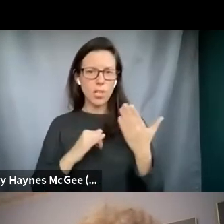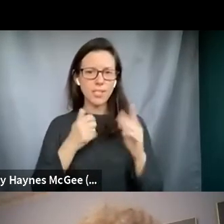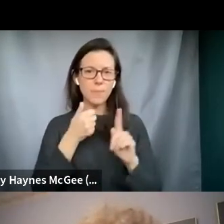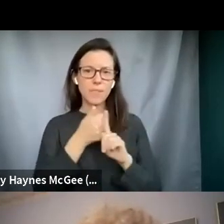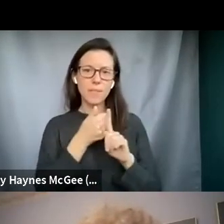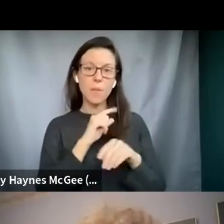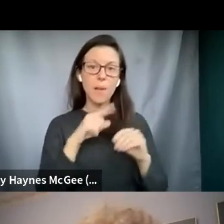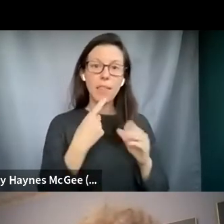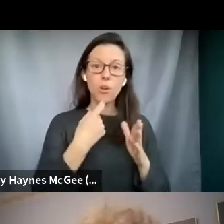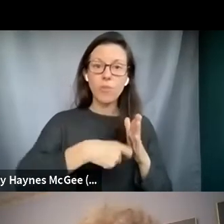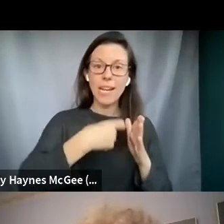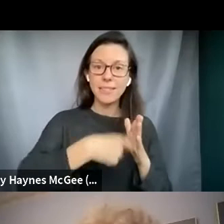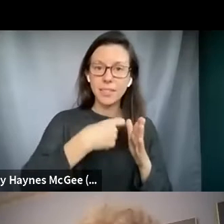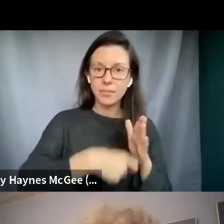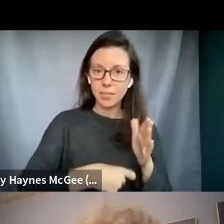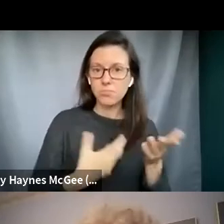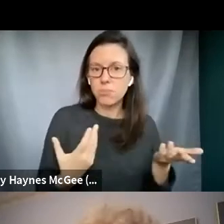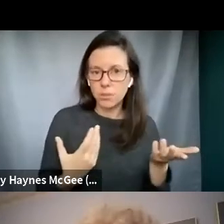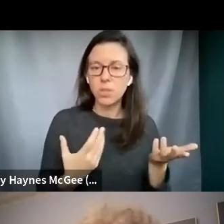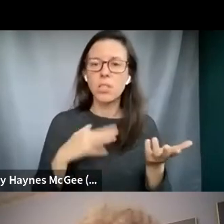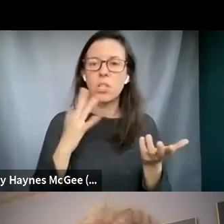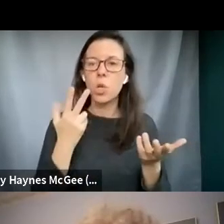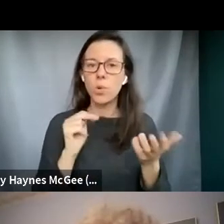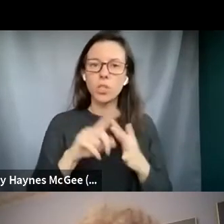that's when it starts, you know, getting in to that, right.